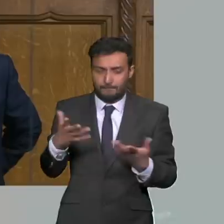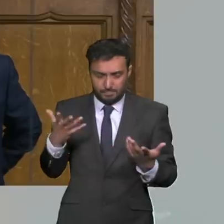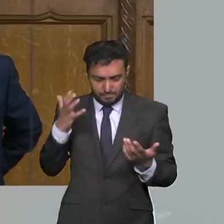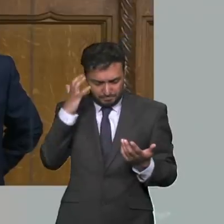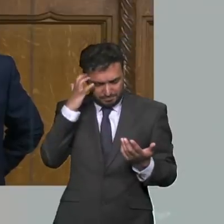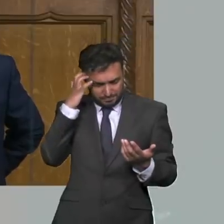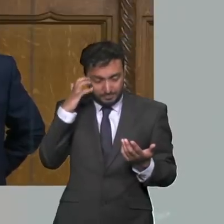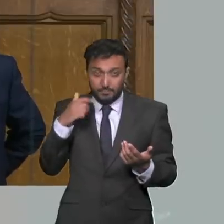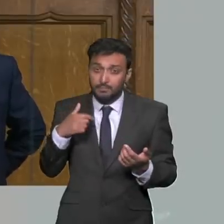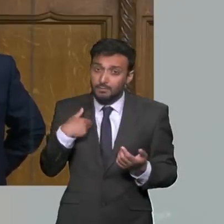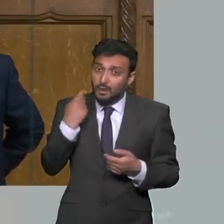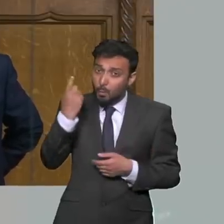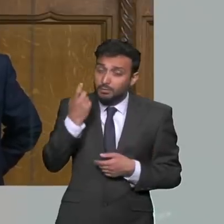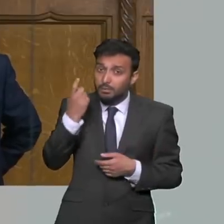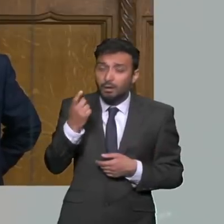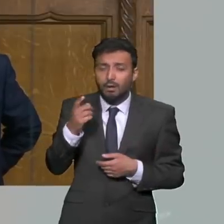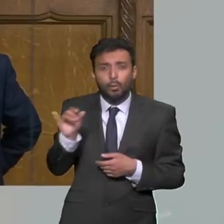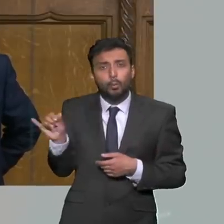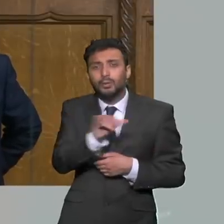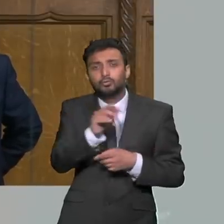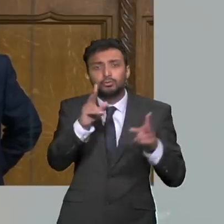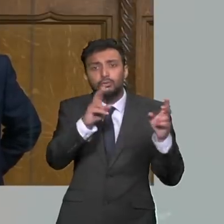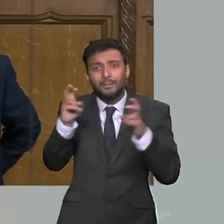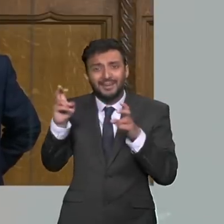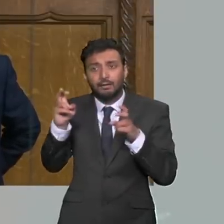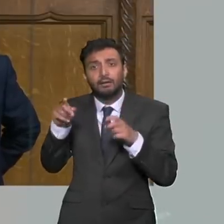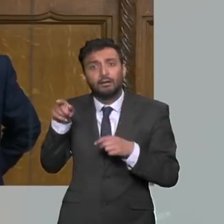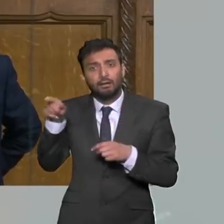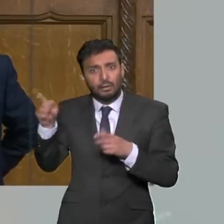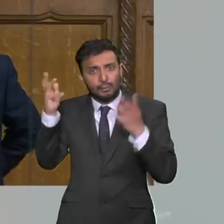Friend the Prime Minister was most concerned about being raised by my Committee.